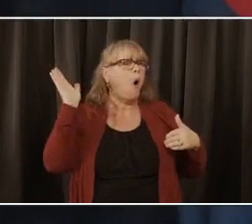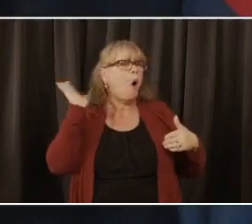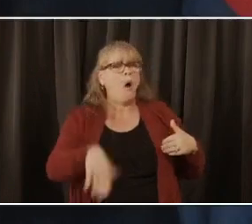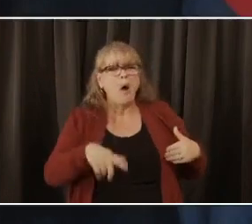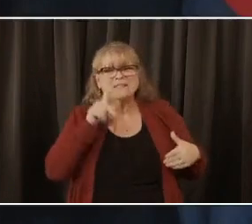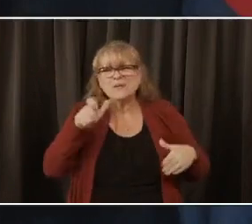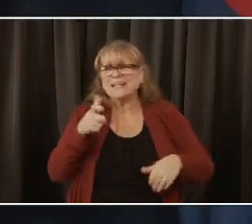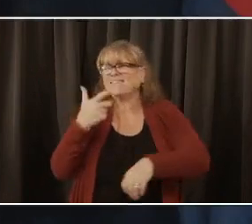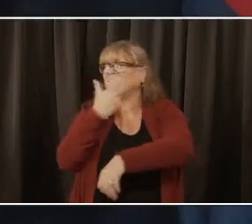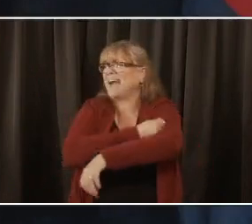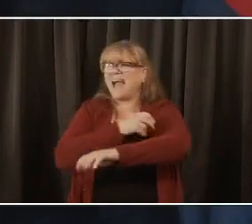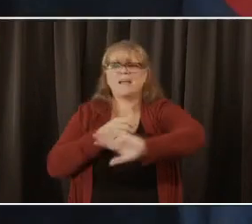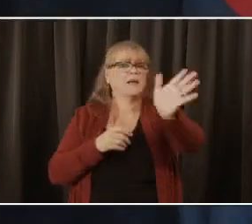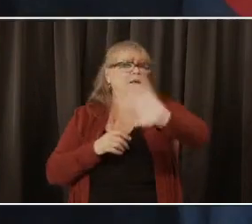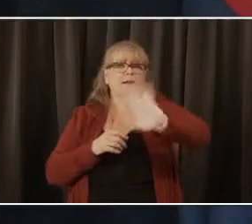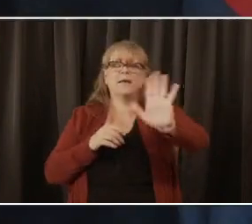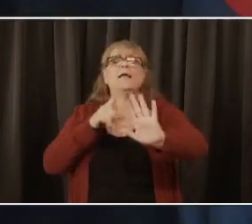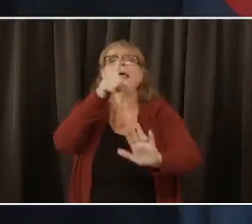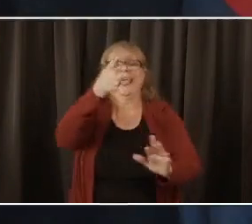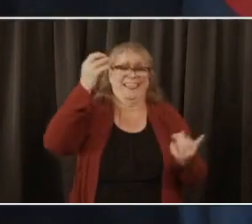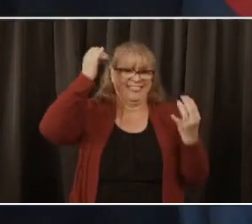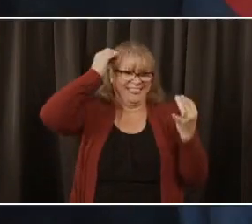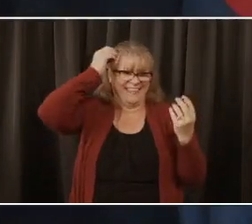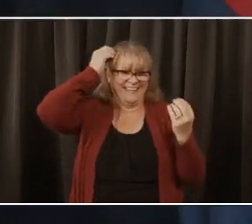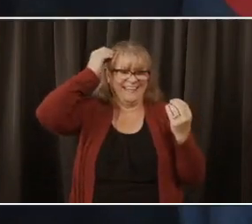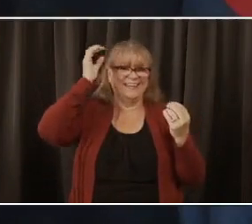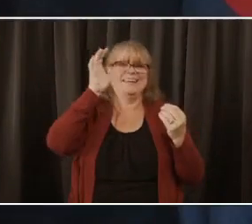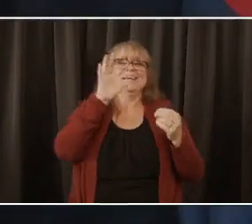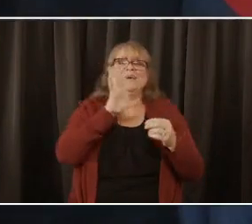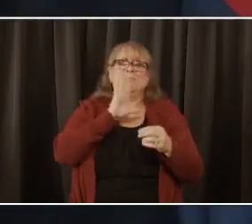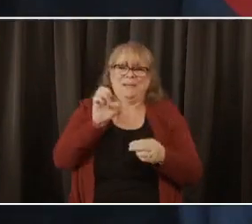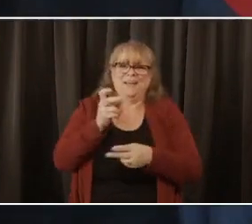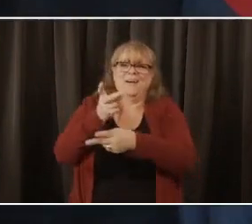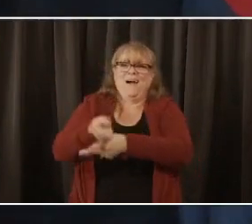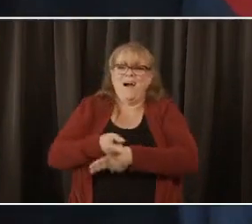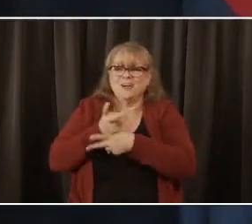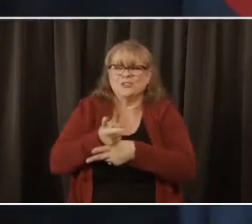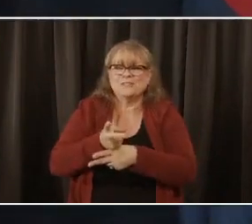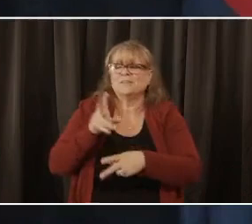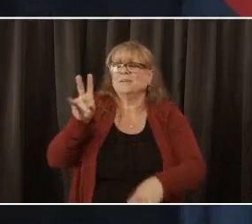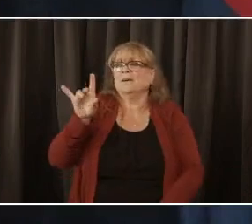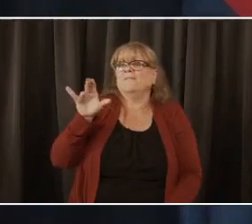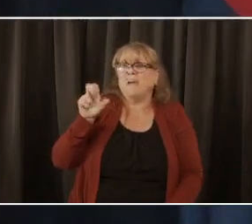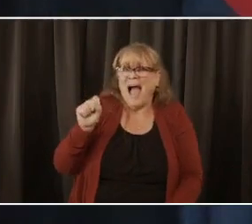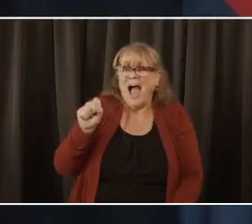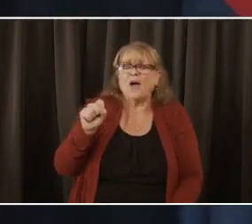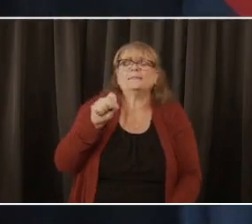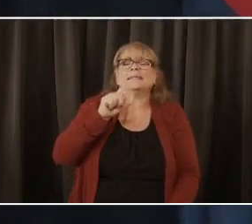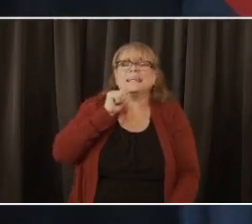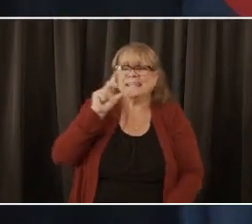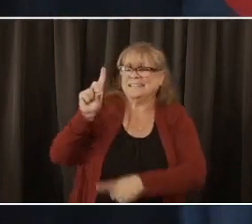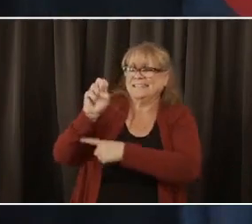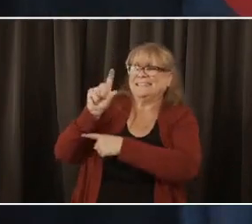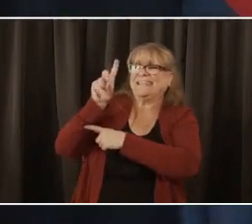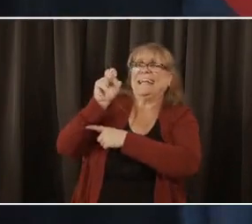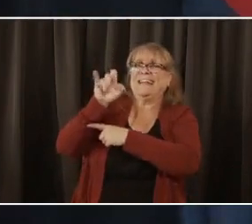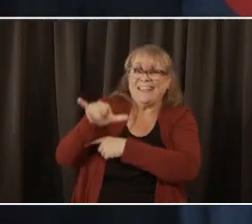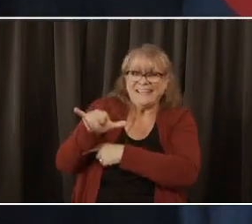people because there's a decrease of older people, and they're not all gonna make it. I can tell you that most of them will when they're hospitalized but not everybody's gonna make it.